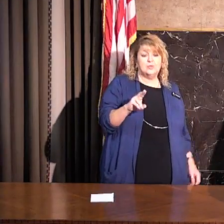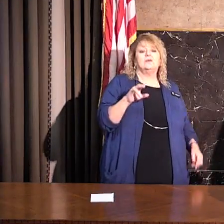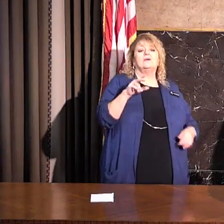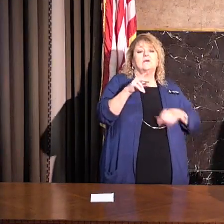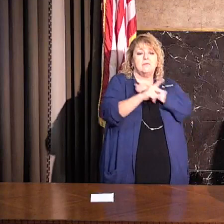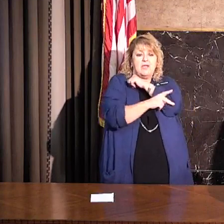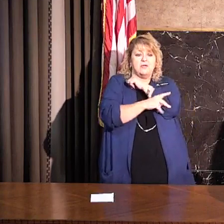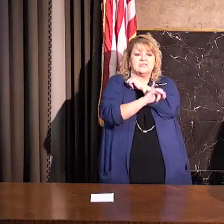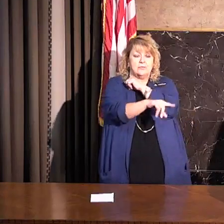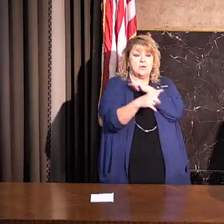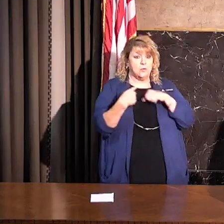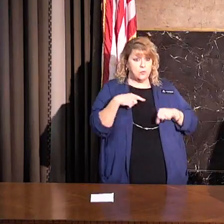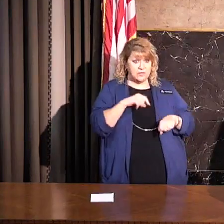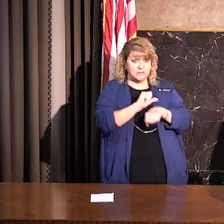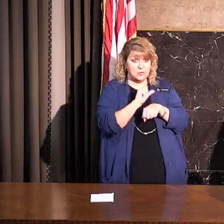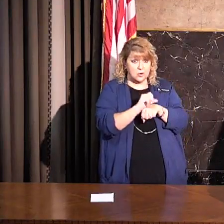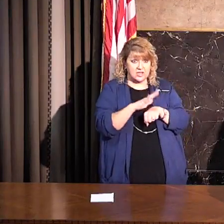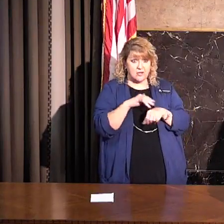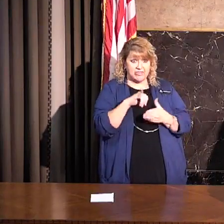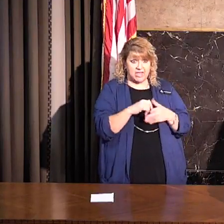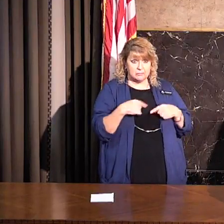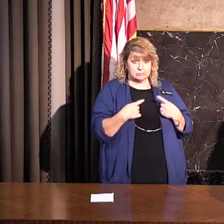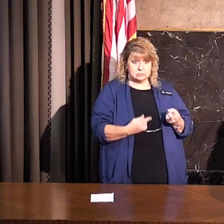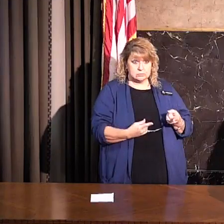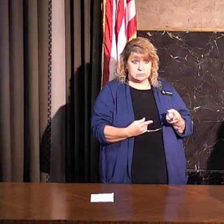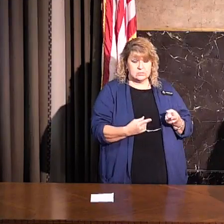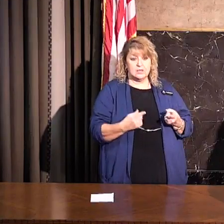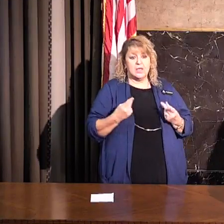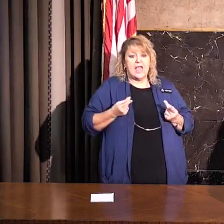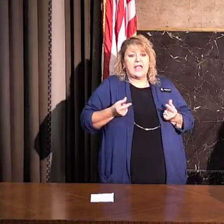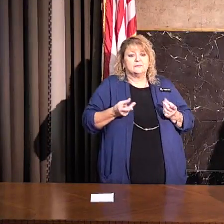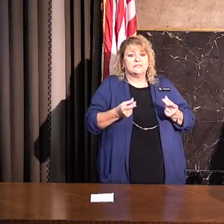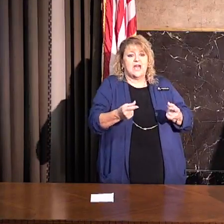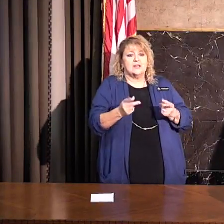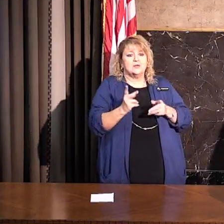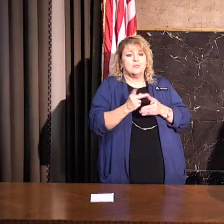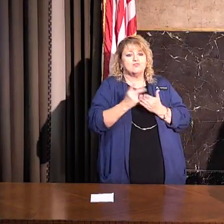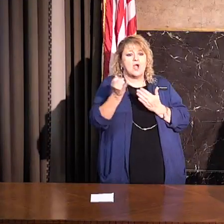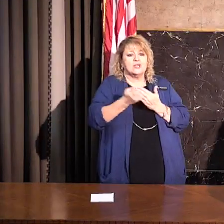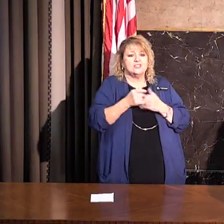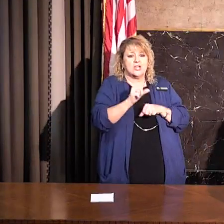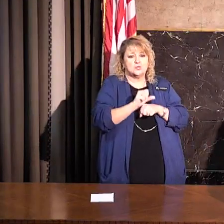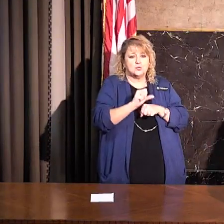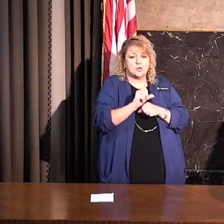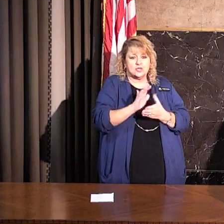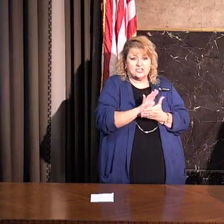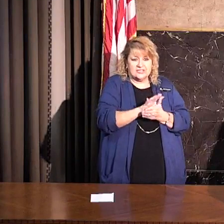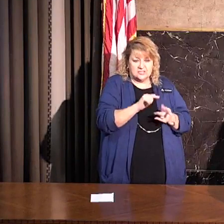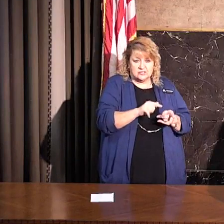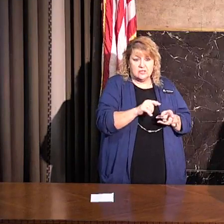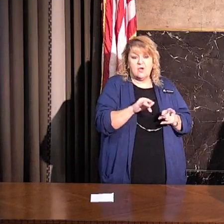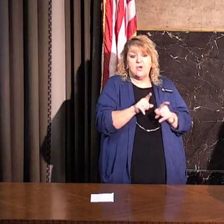is yes and we've been working on that for quite some time uh through expedited project